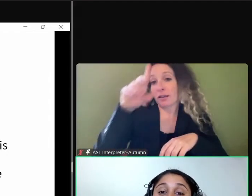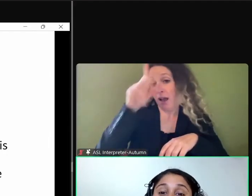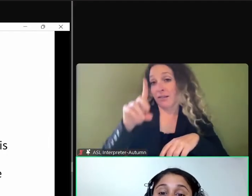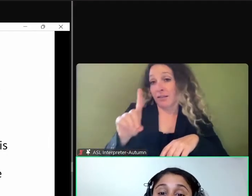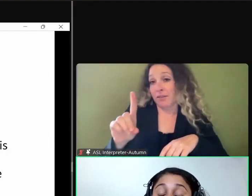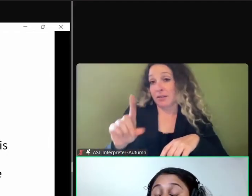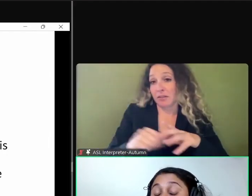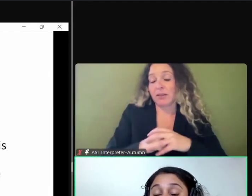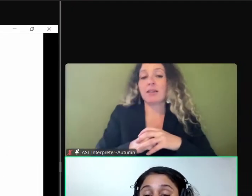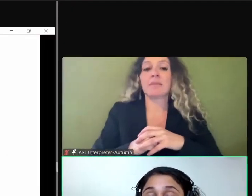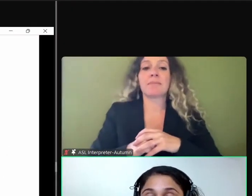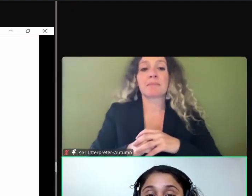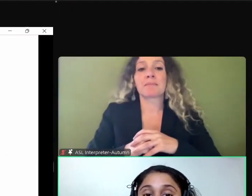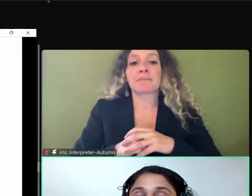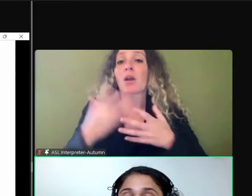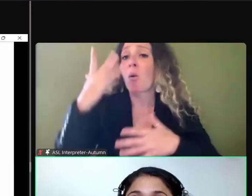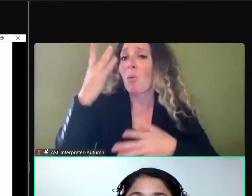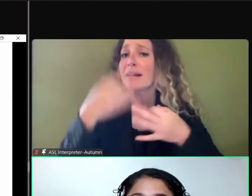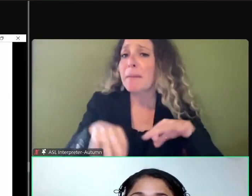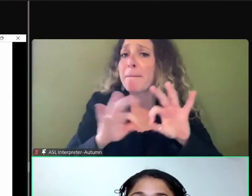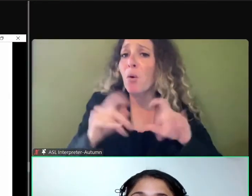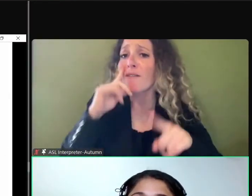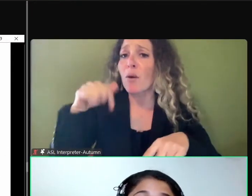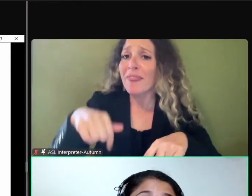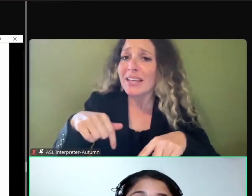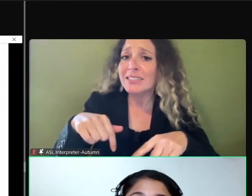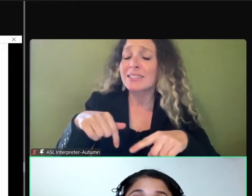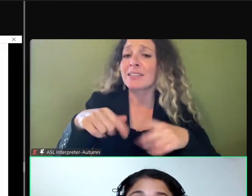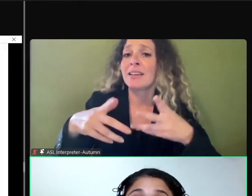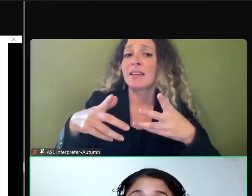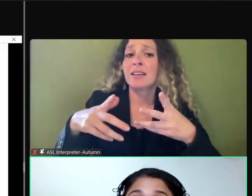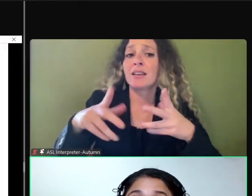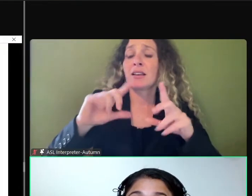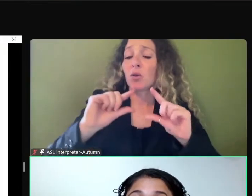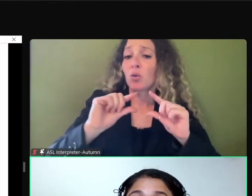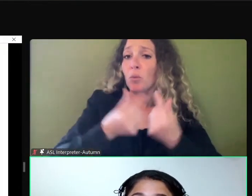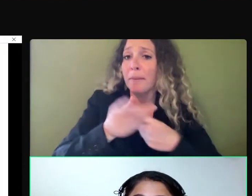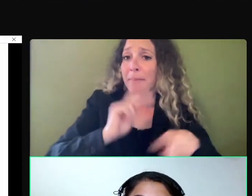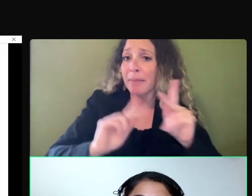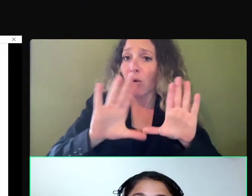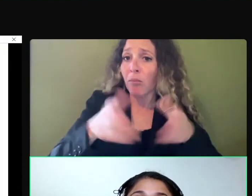why this is important for this population, and why this population really needs telemedicine.